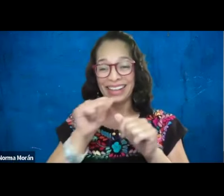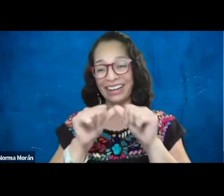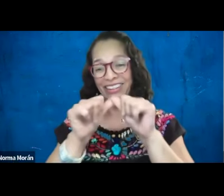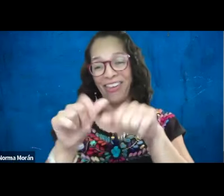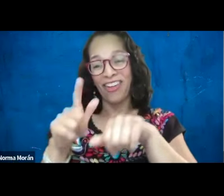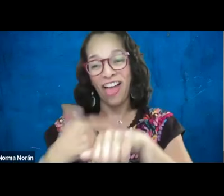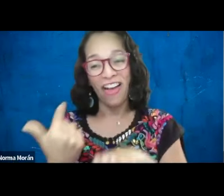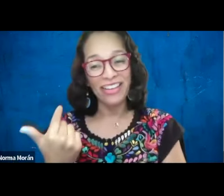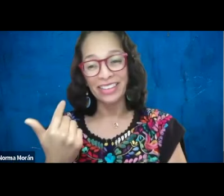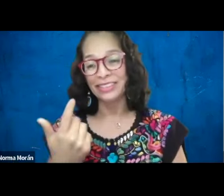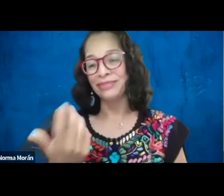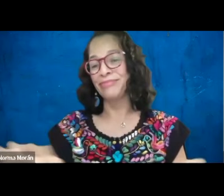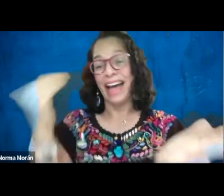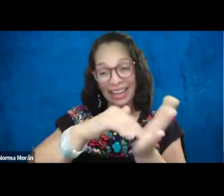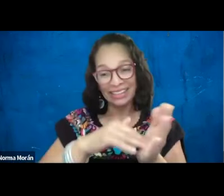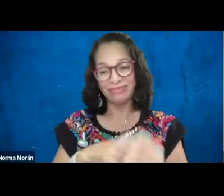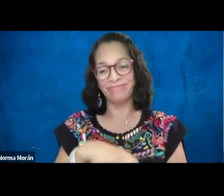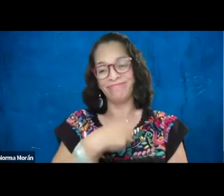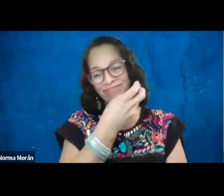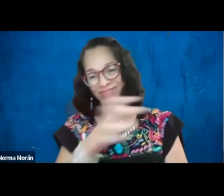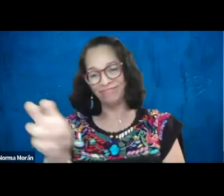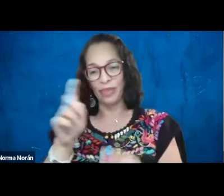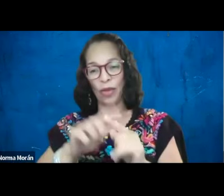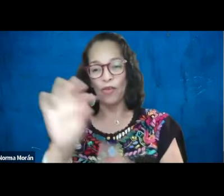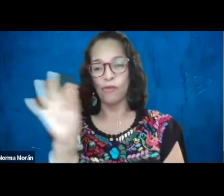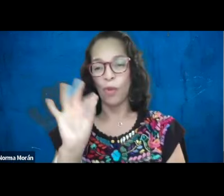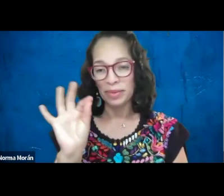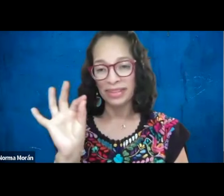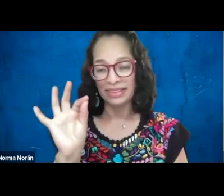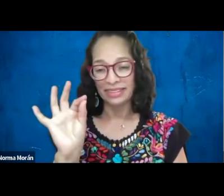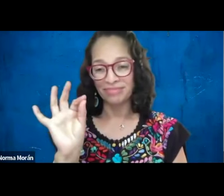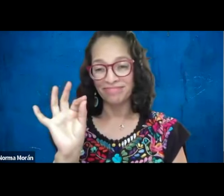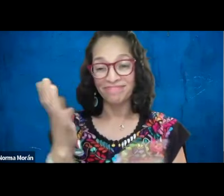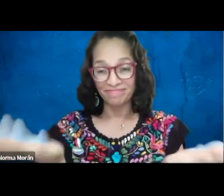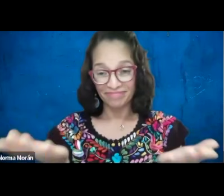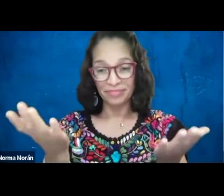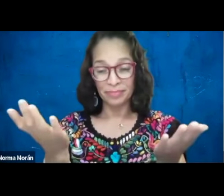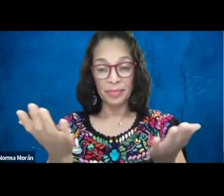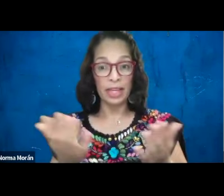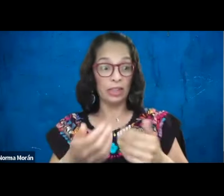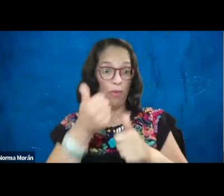But even that didn't last long. Again, I ended up switching to formula.